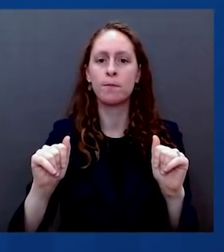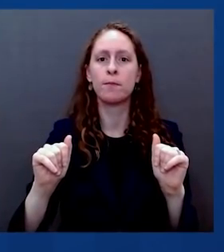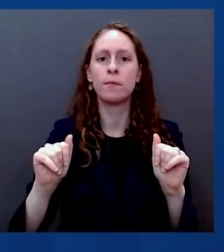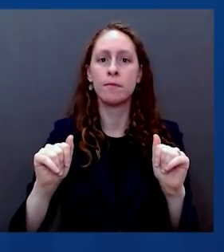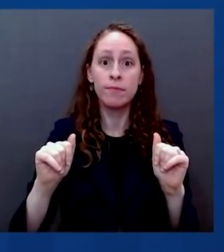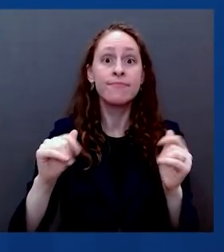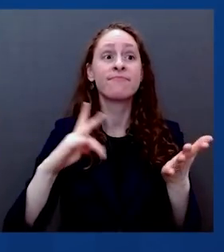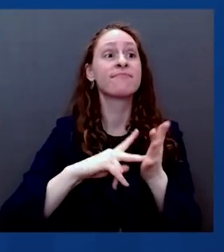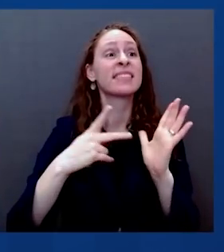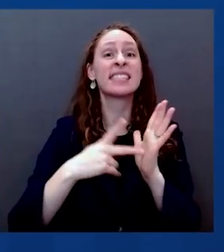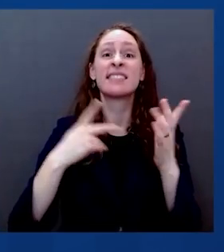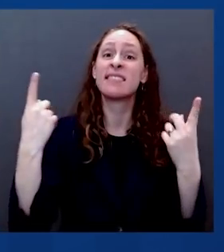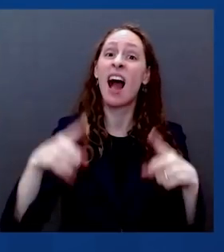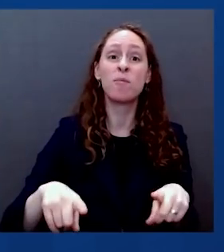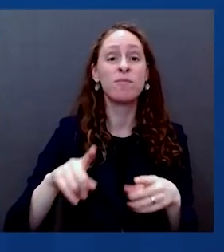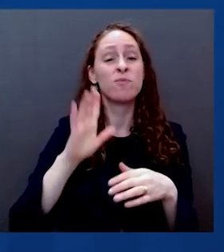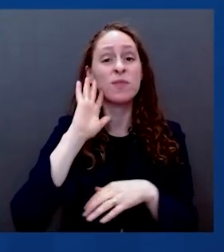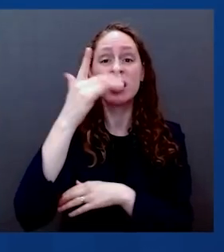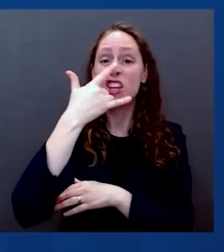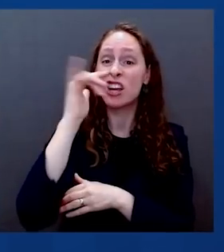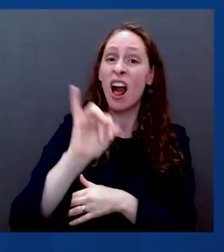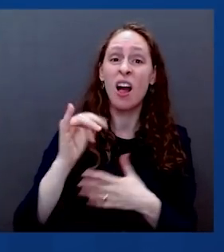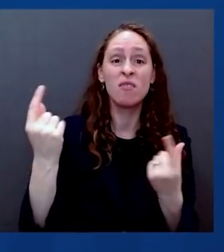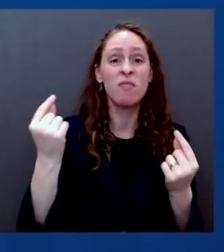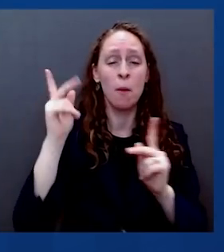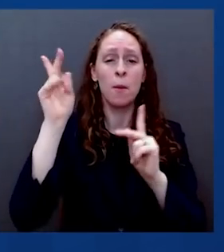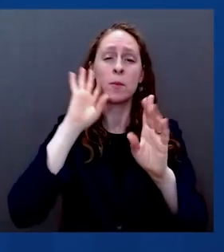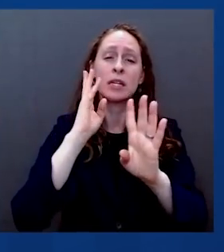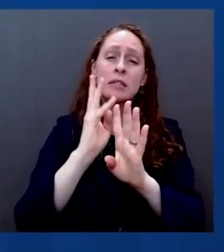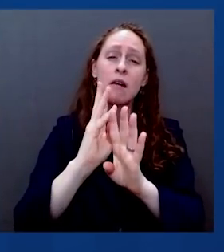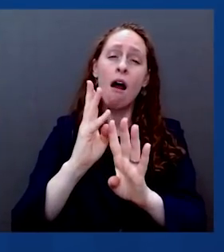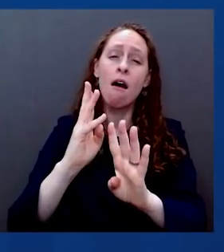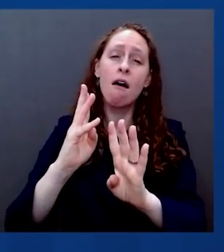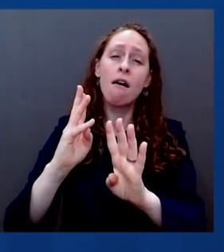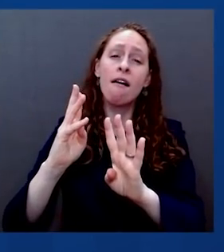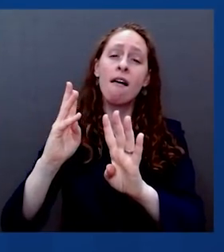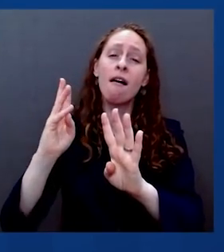You've seen it with your own eyes. People get tired and they get hungry.